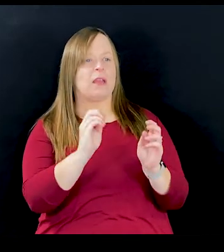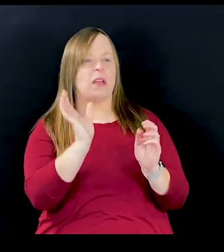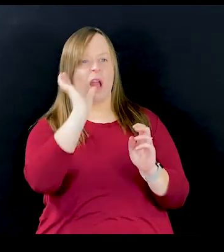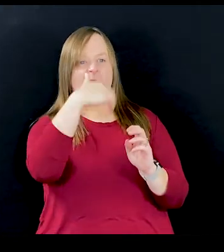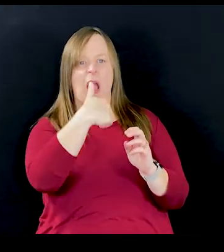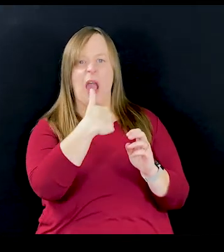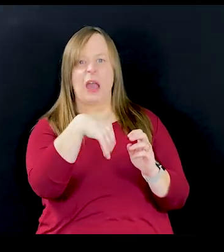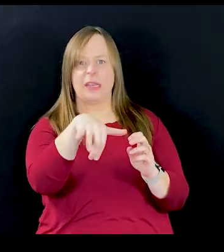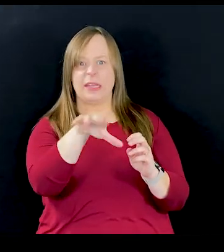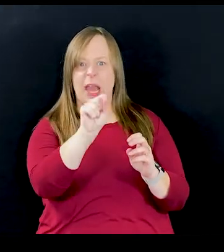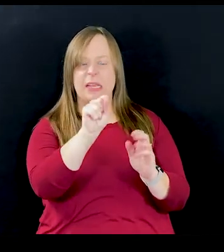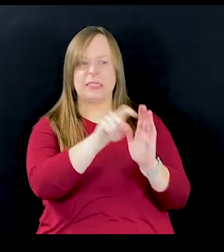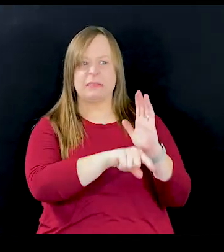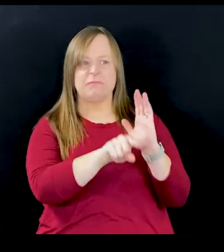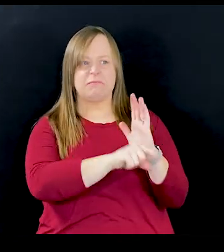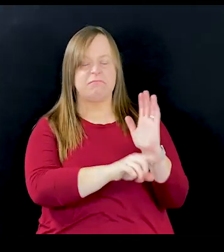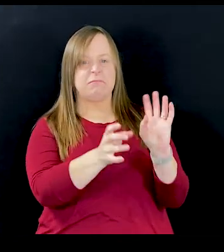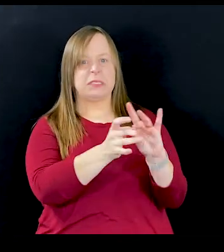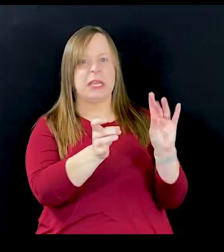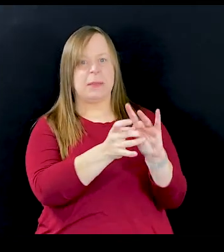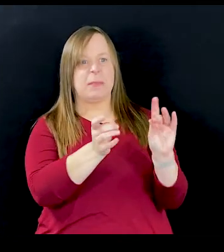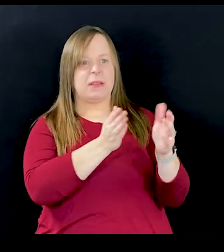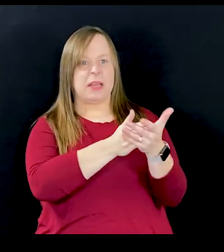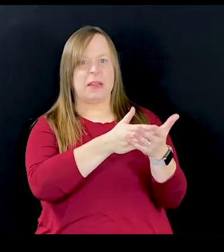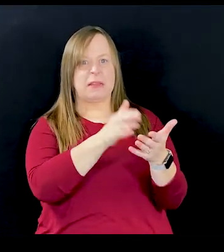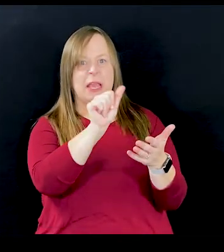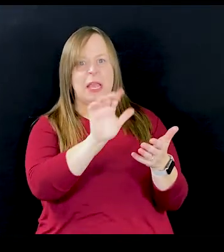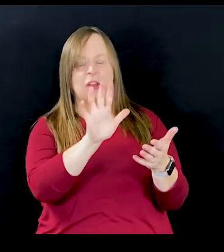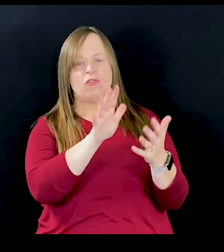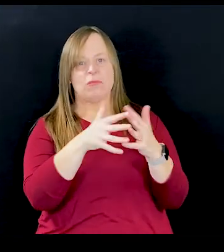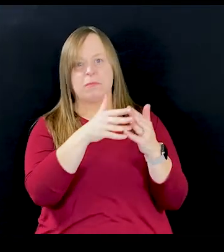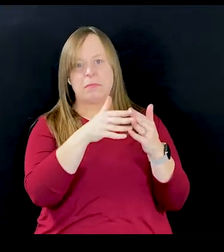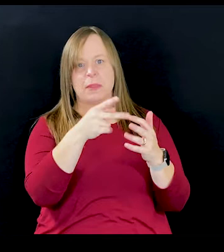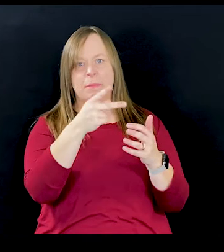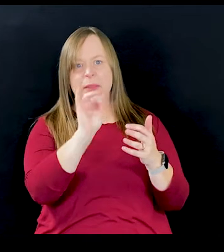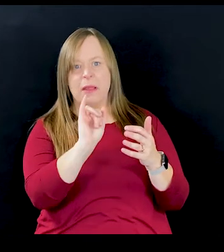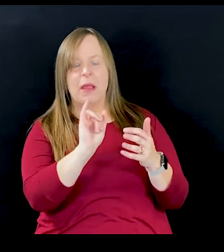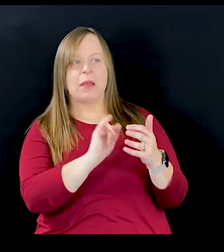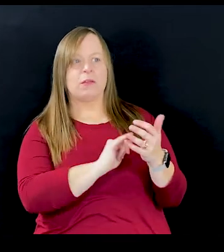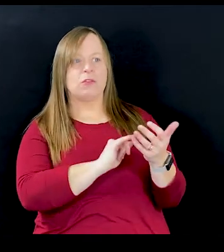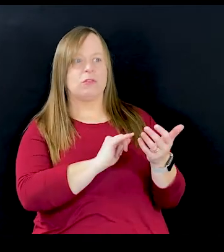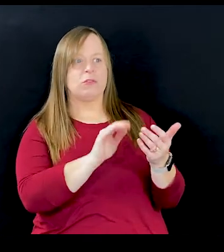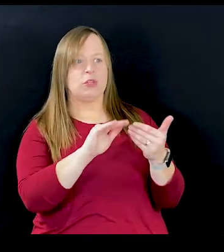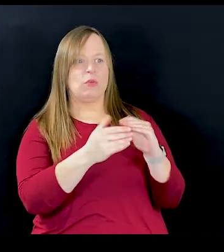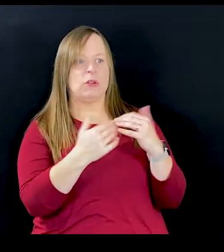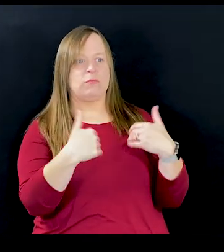obvious statements against the Asian and Asian-American and Pacific Islander communities.